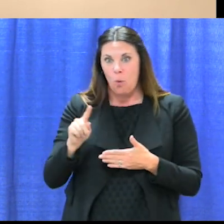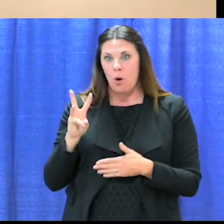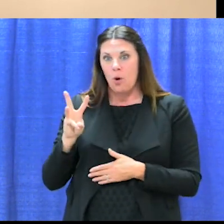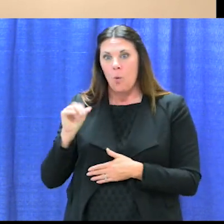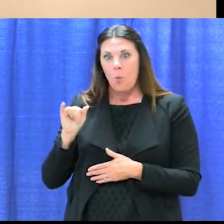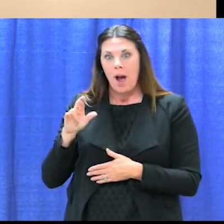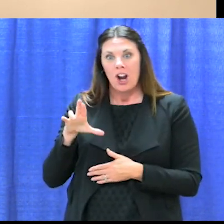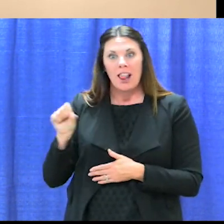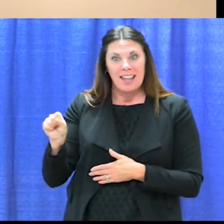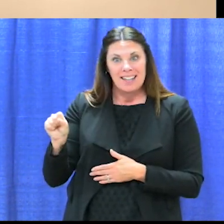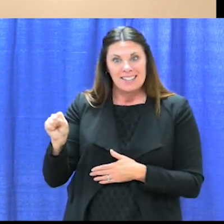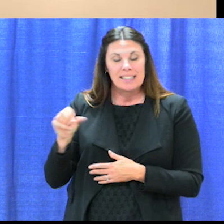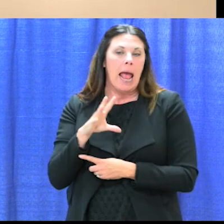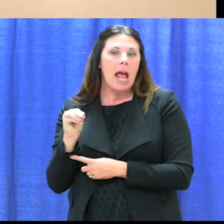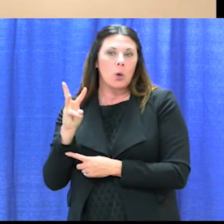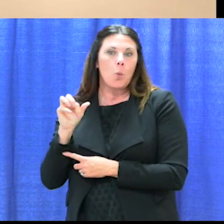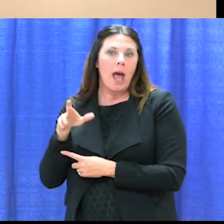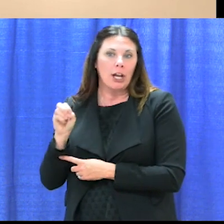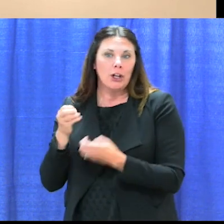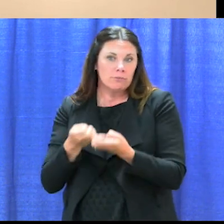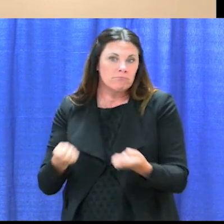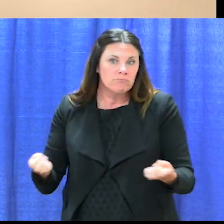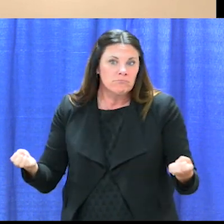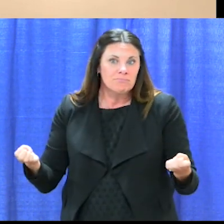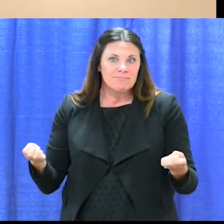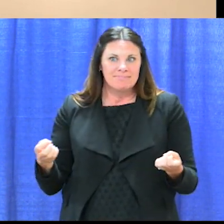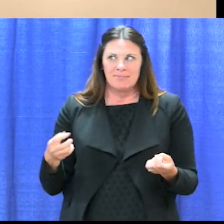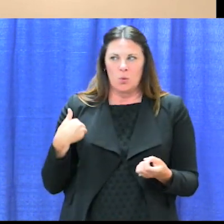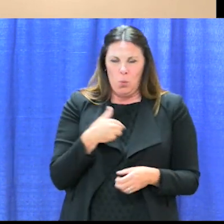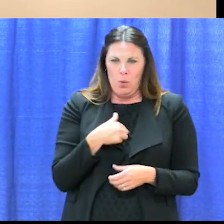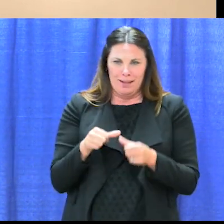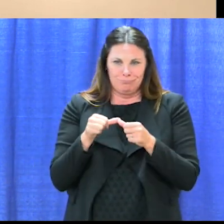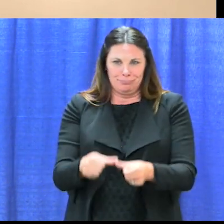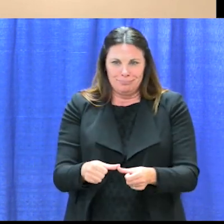And this is intended to bolster our commitment to low-income and rural communities.